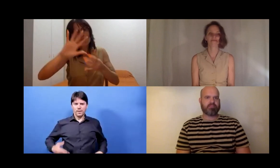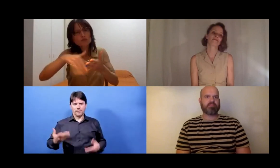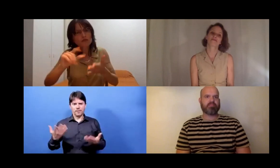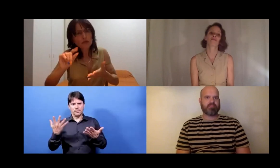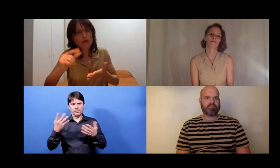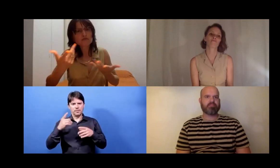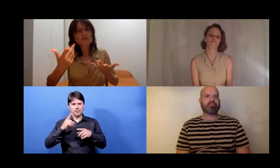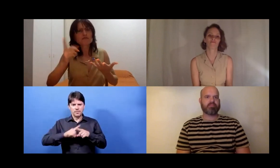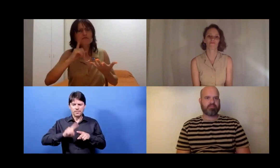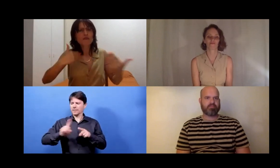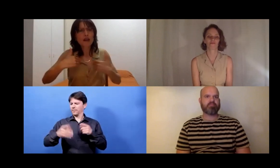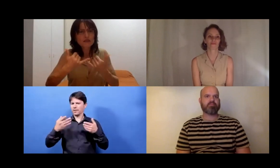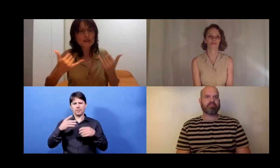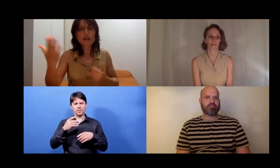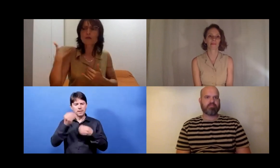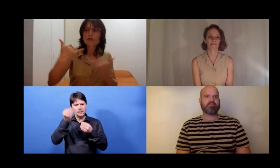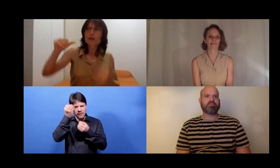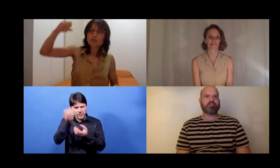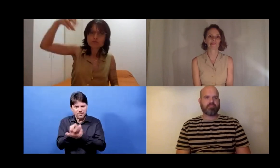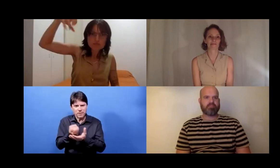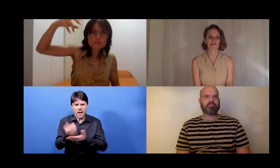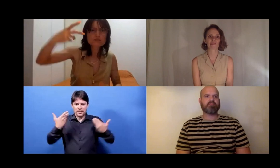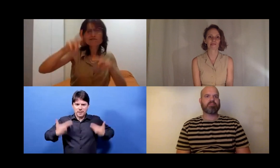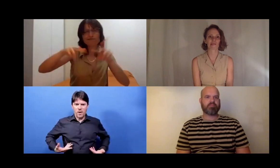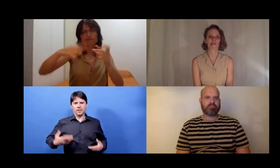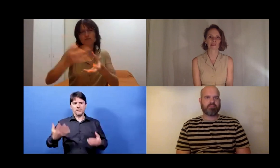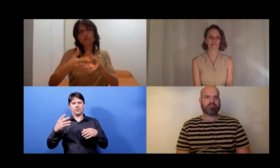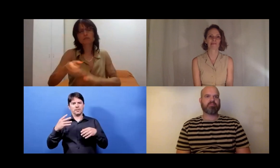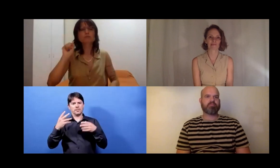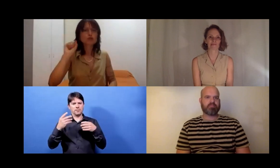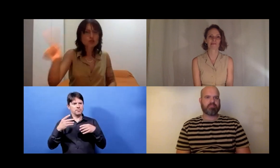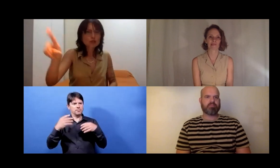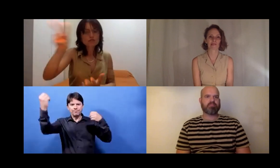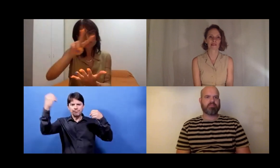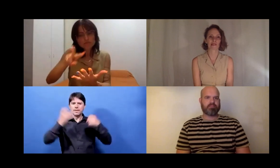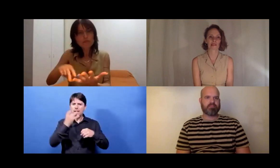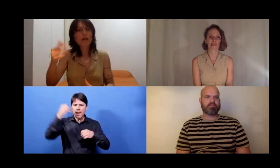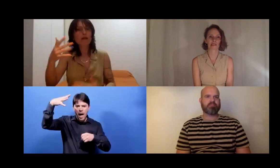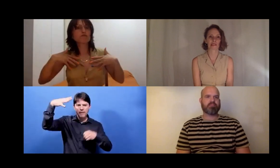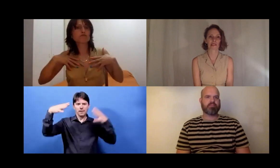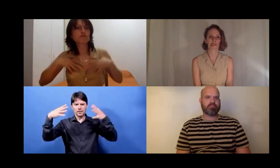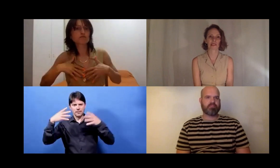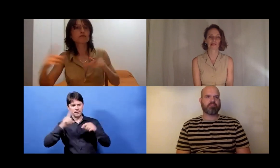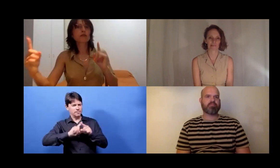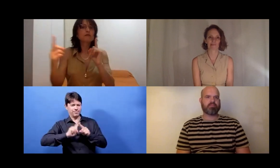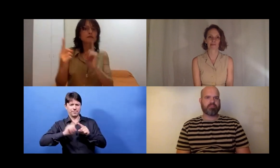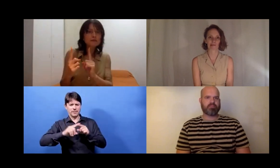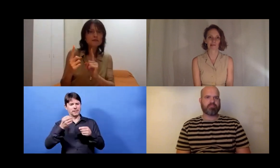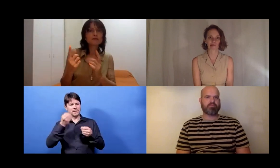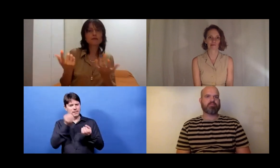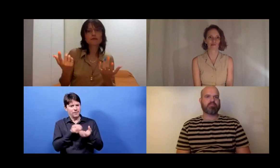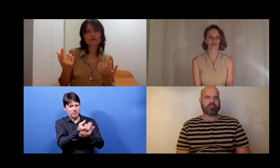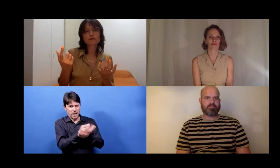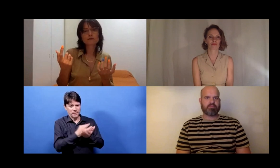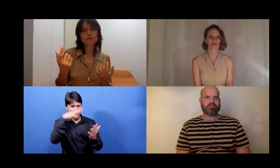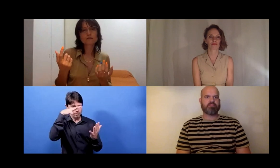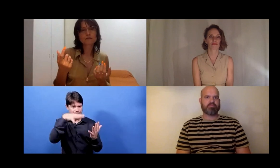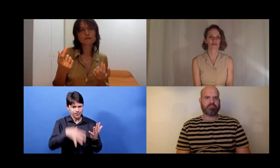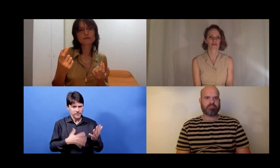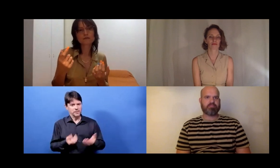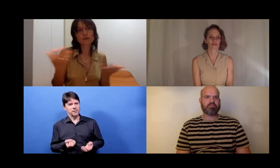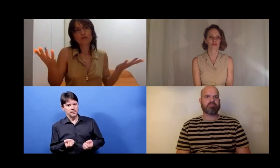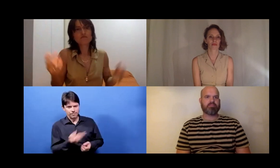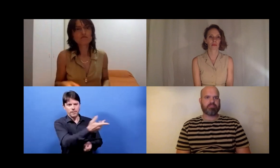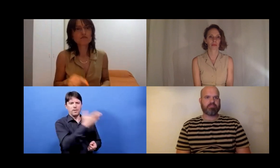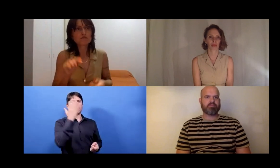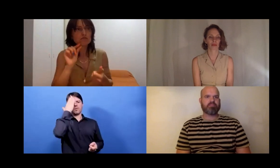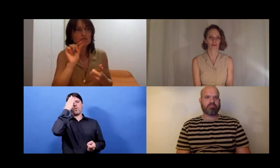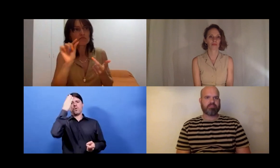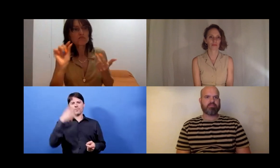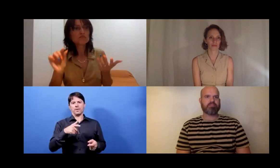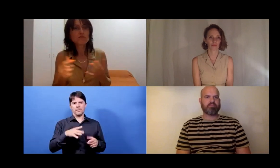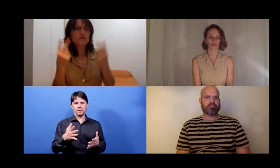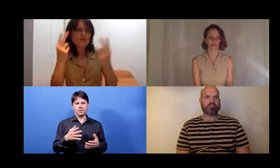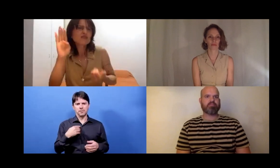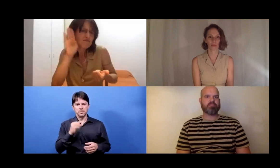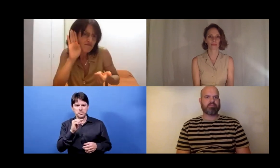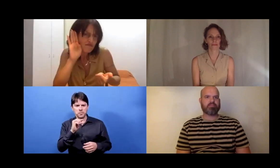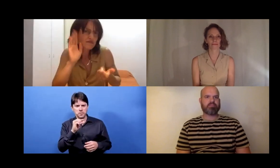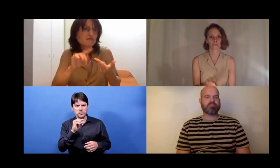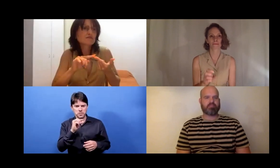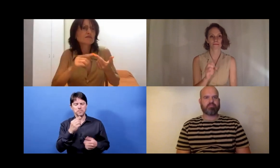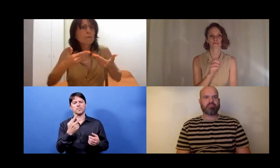Before I go anywhere, I send persons that I will meet and work with this text in which I tell them I need lights,